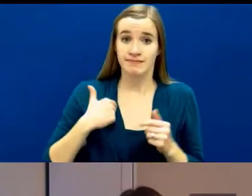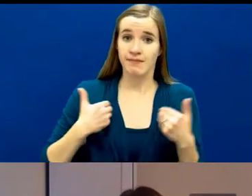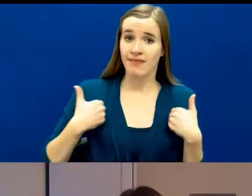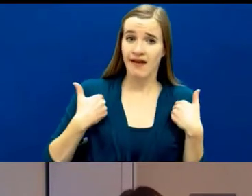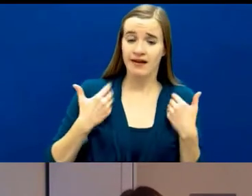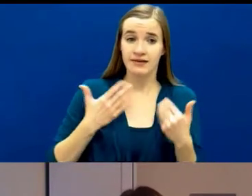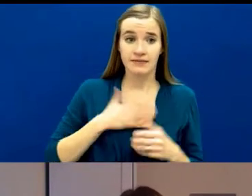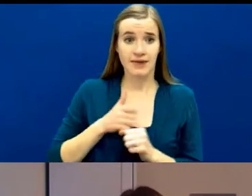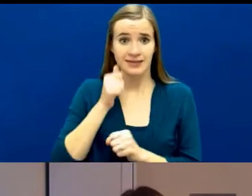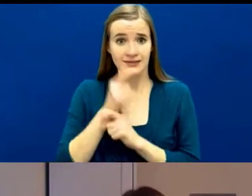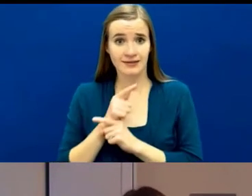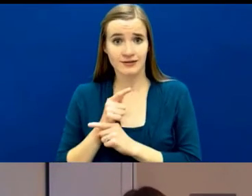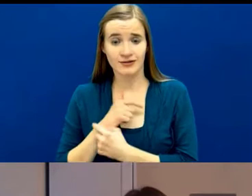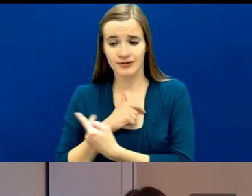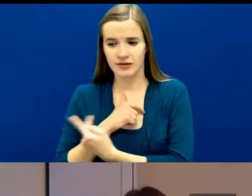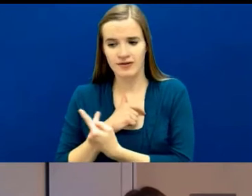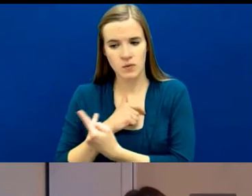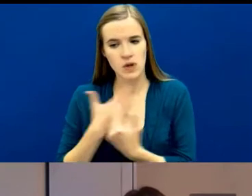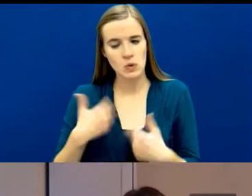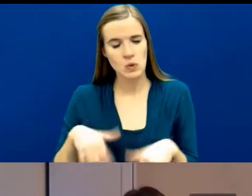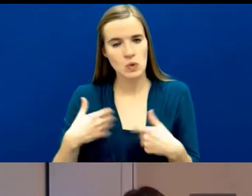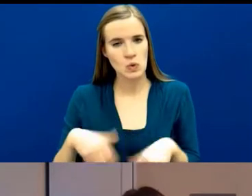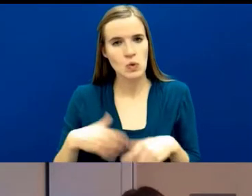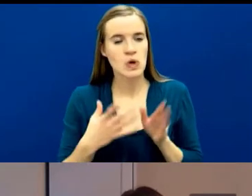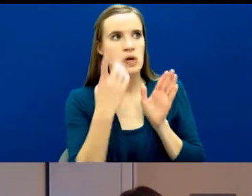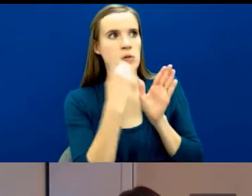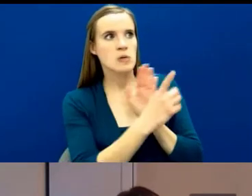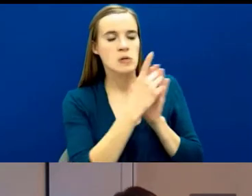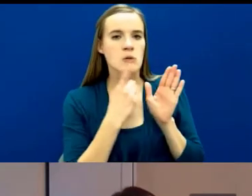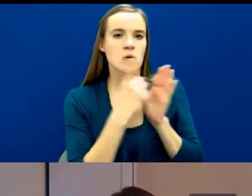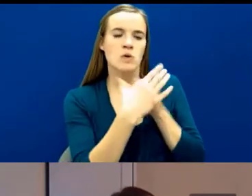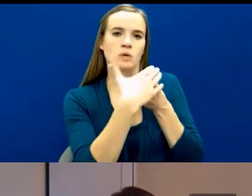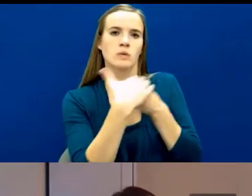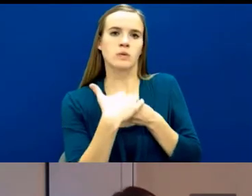experienced a lot of discrimination, we experienced a lot of things in which we